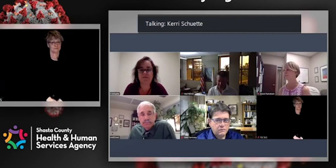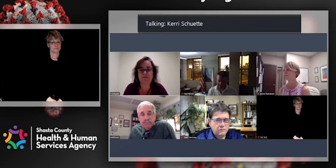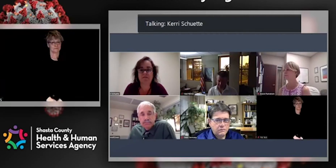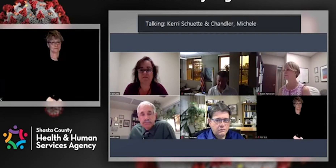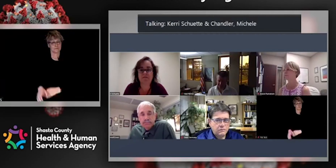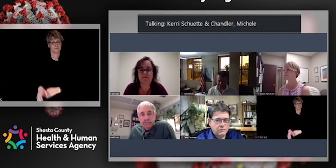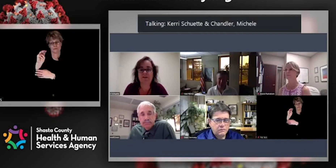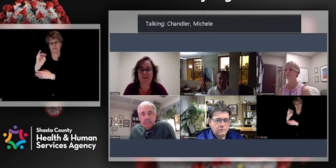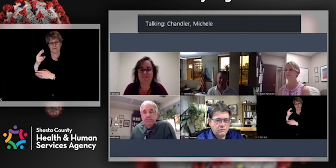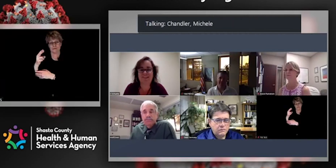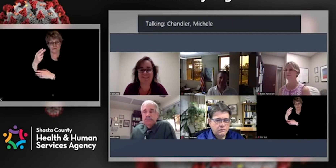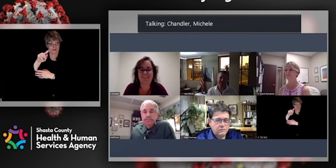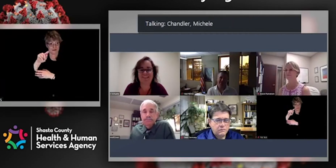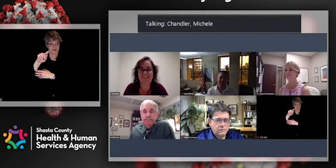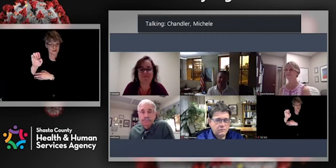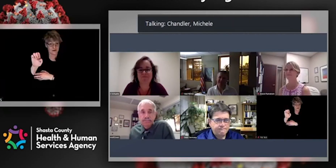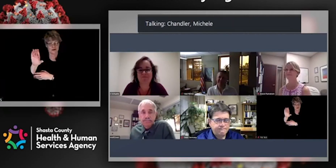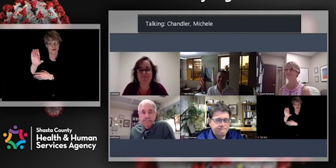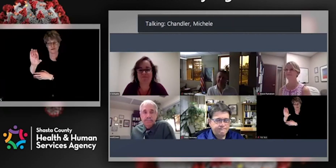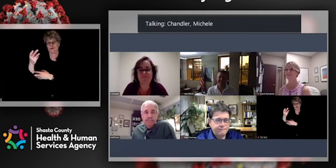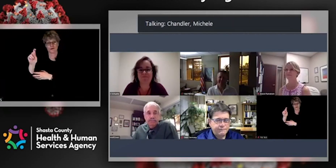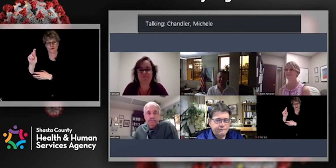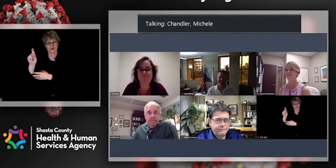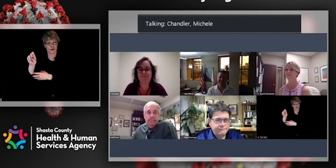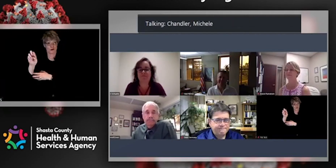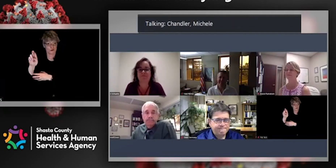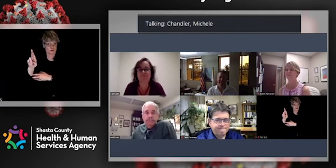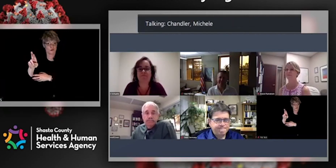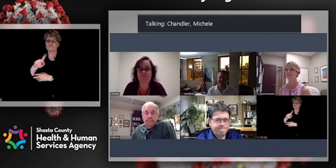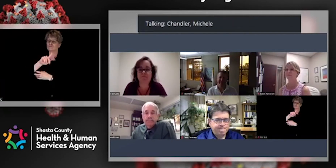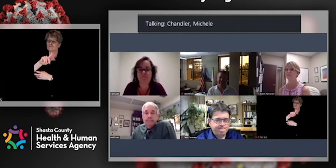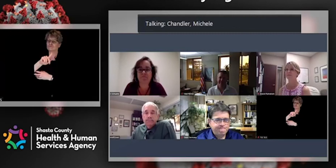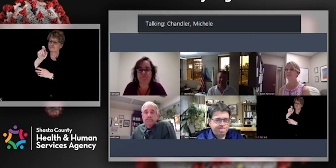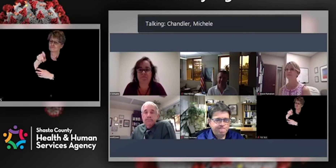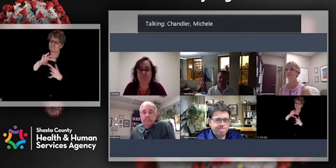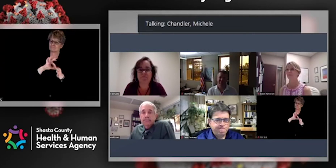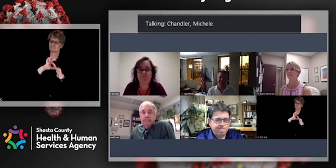I do. Hello, everybody. I have a question about schools. What are you hearing that’s